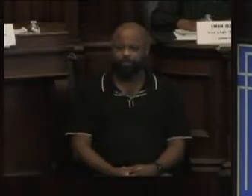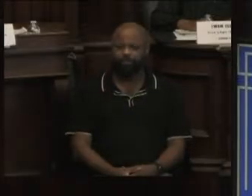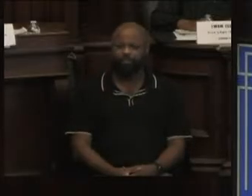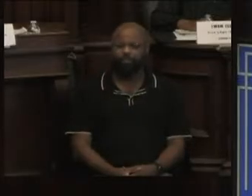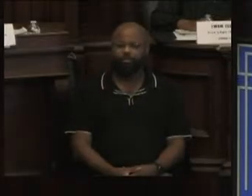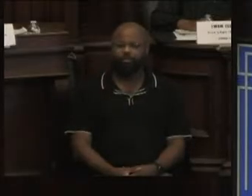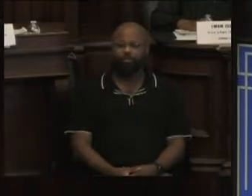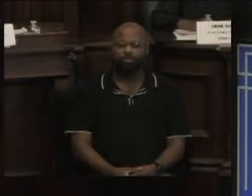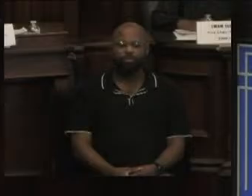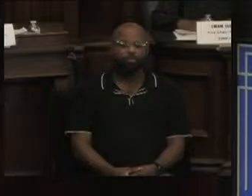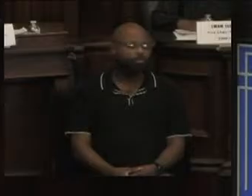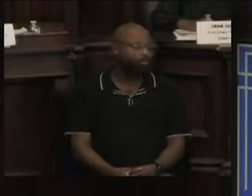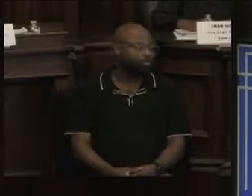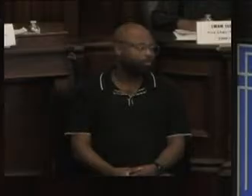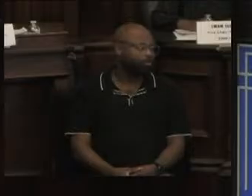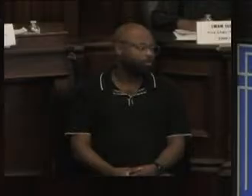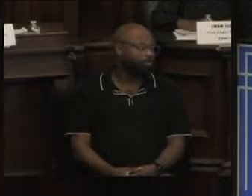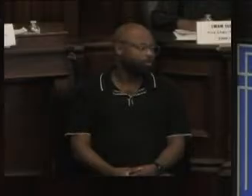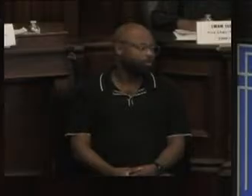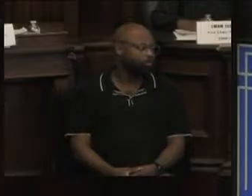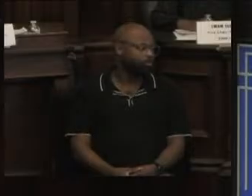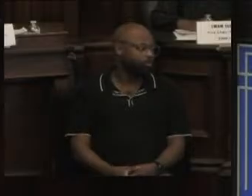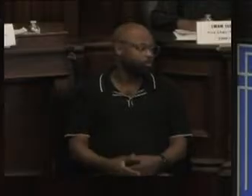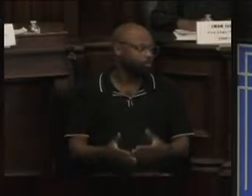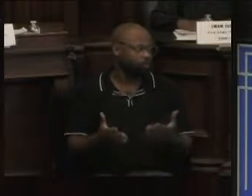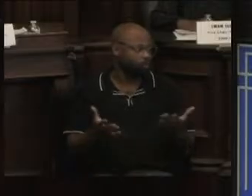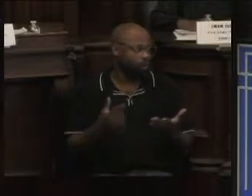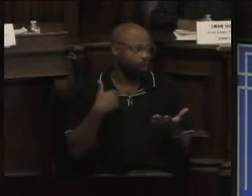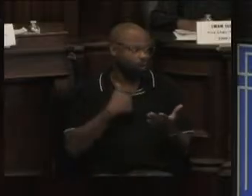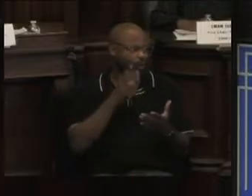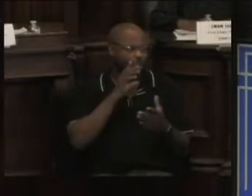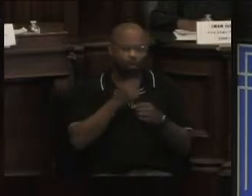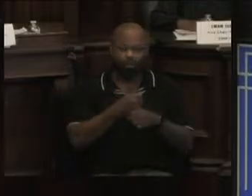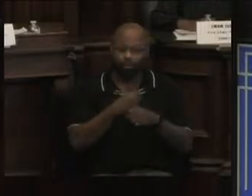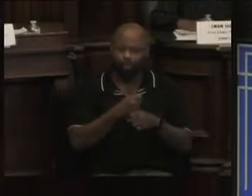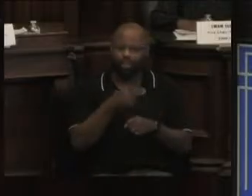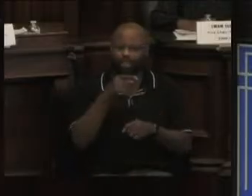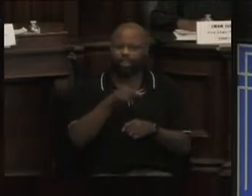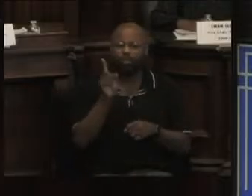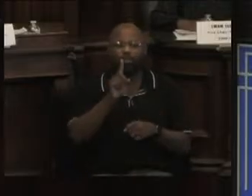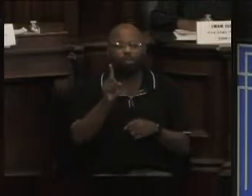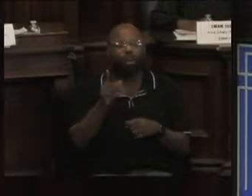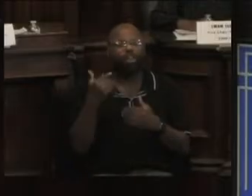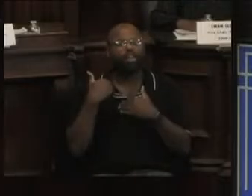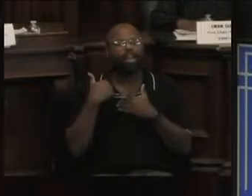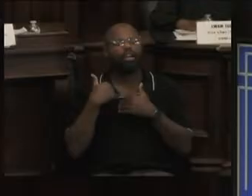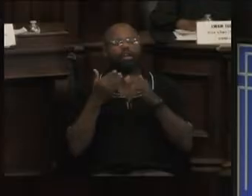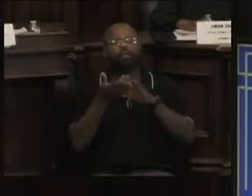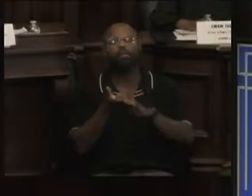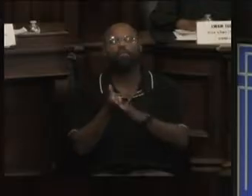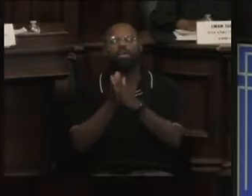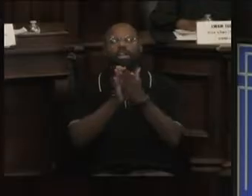broader accountability